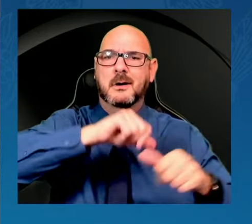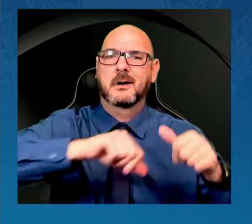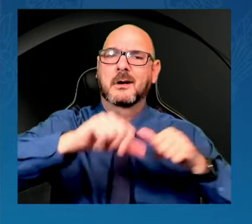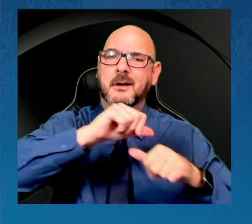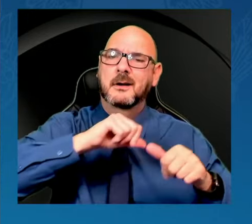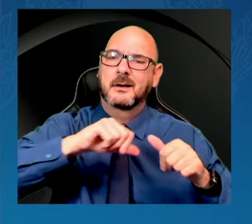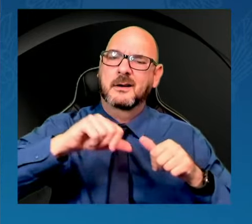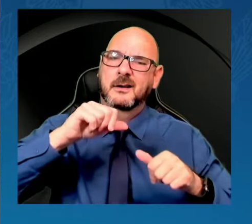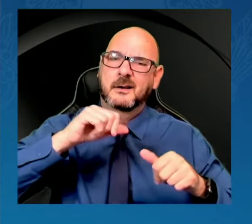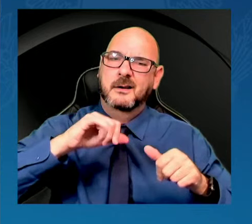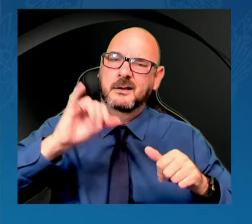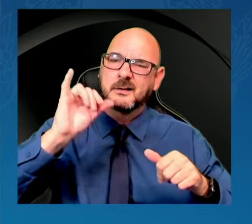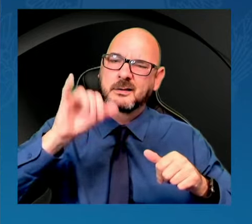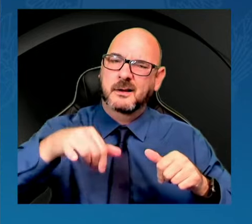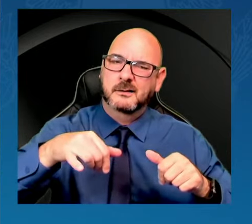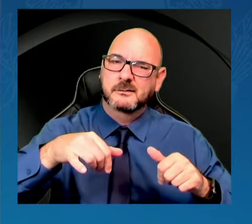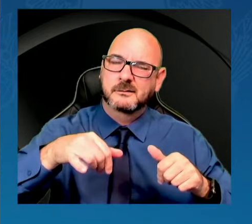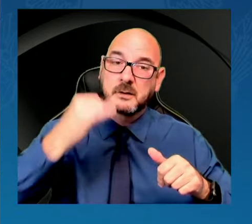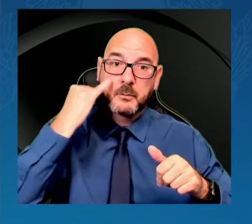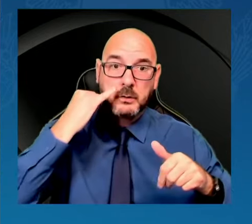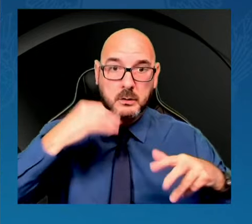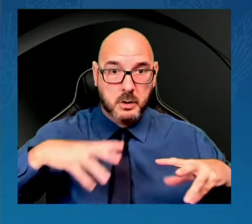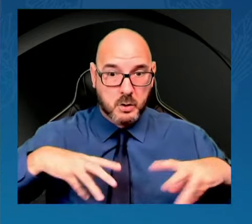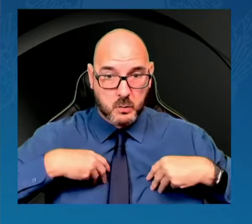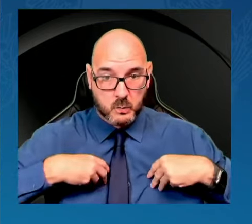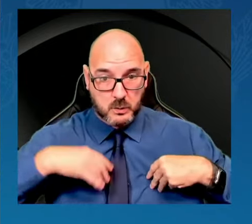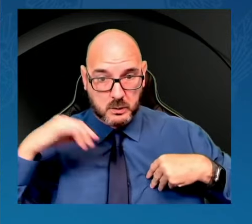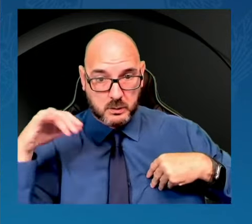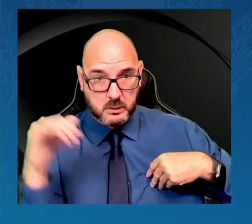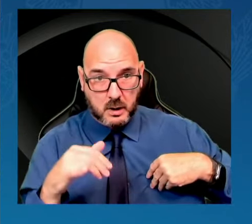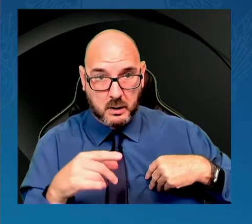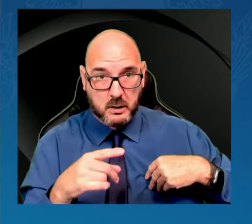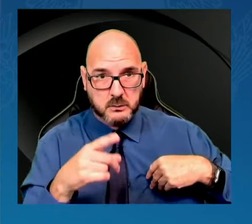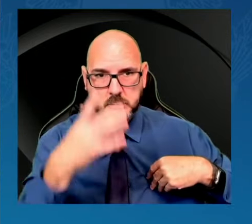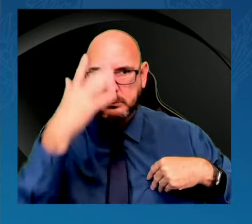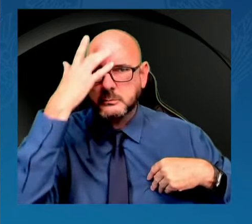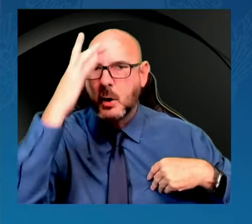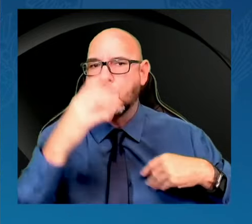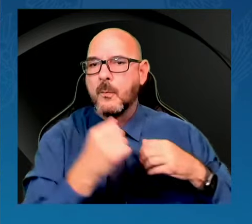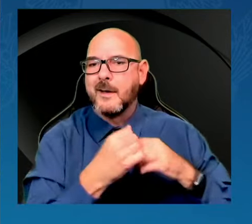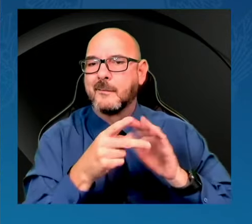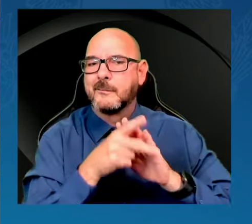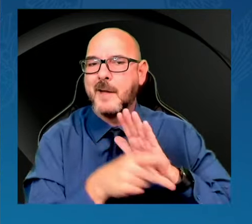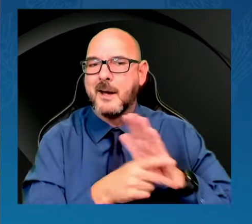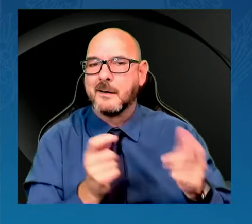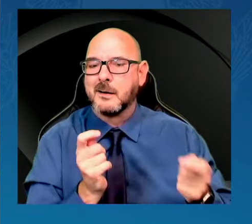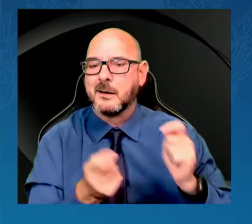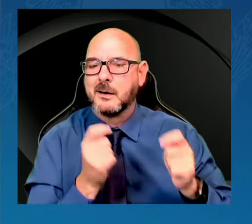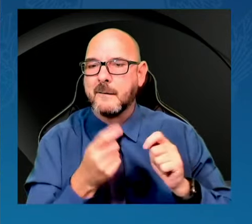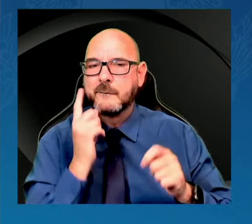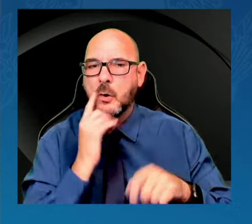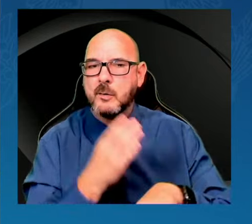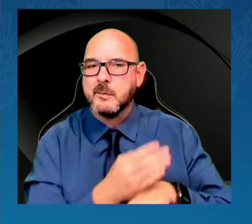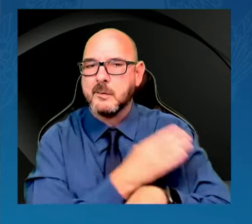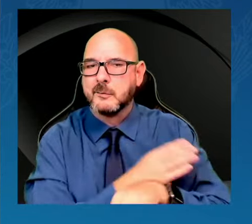I think we will be smarter with policy and resources and -- and understand the importance of collaboration.